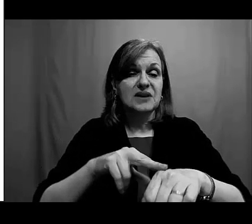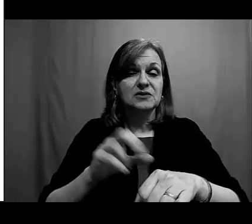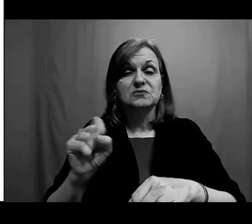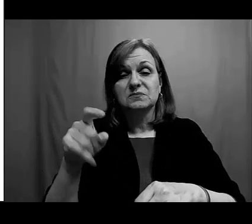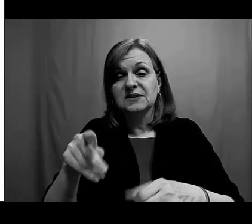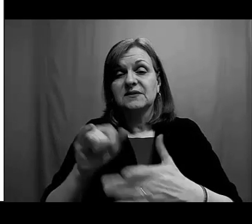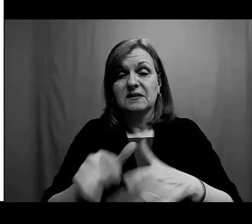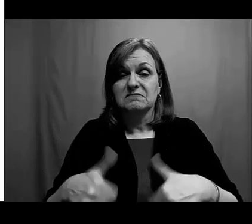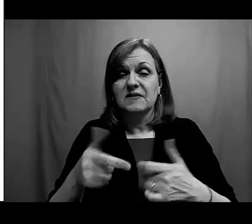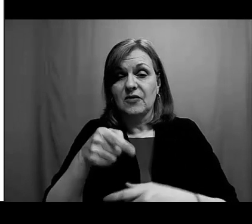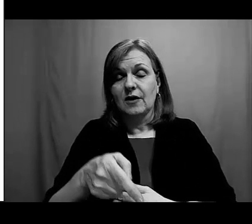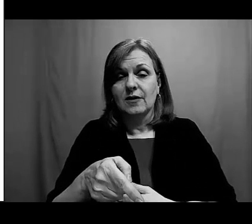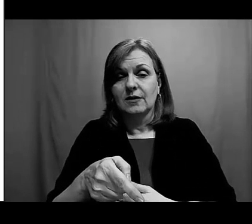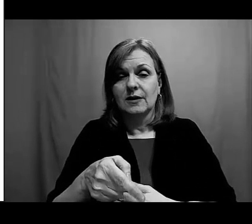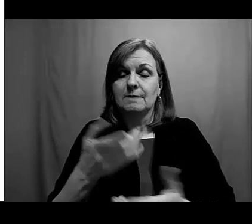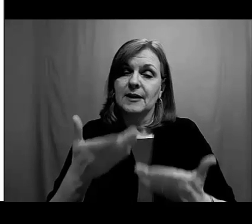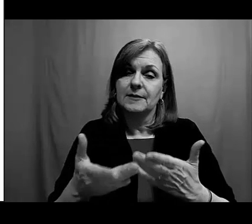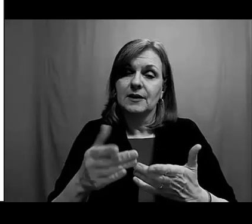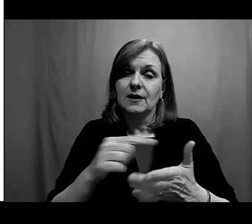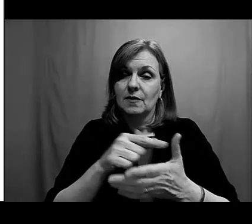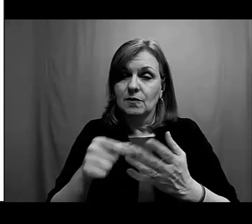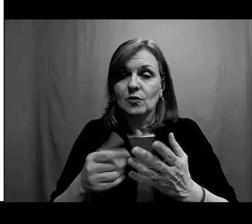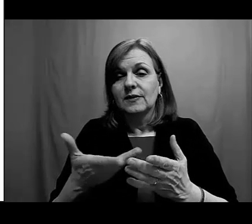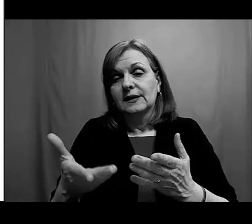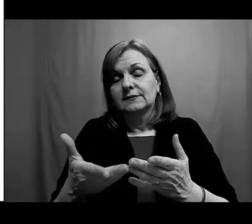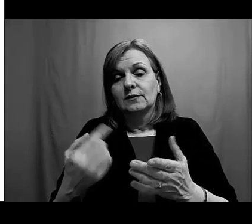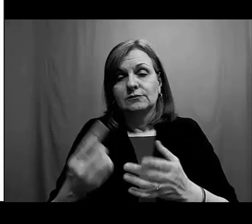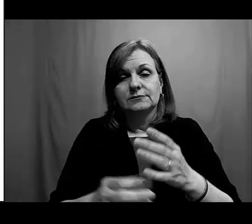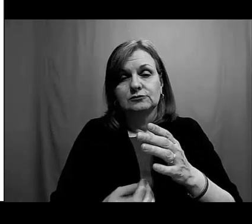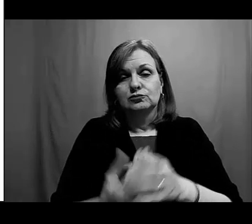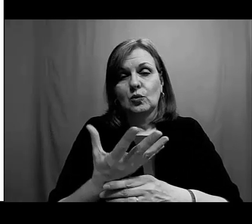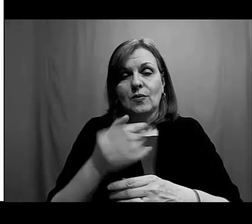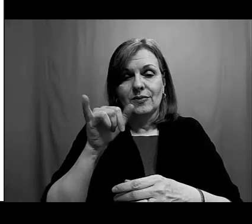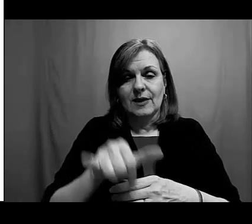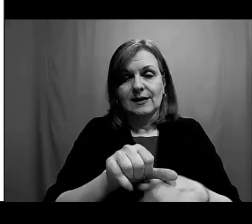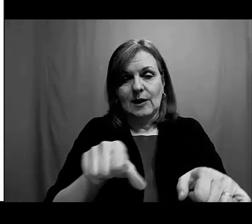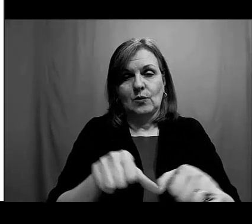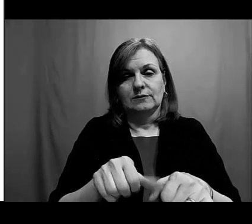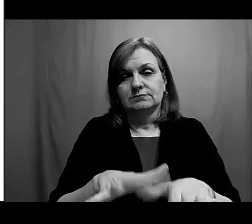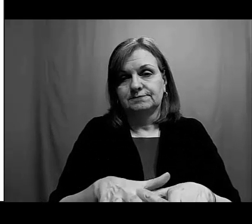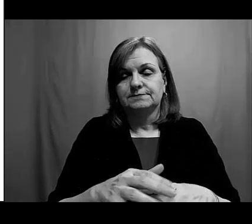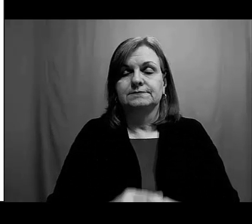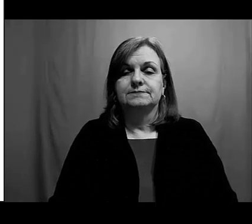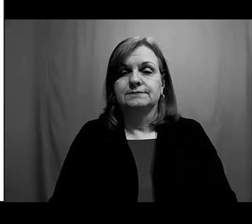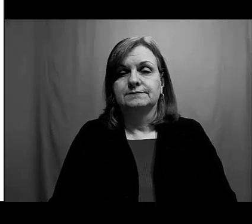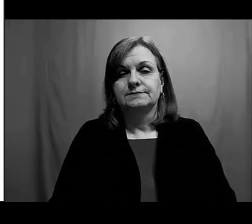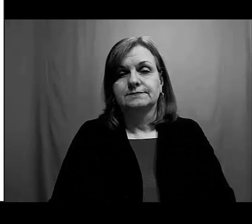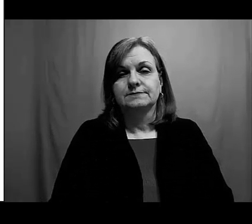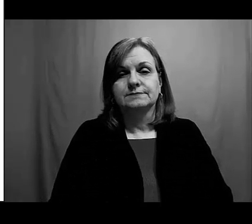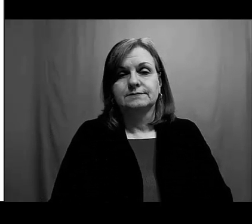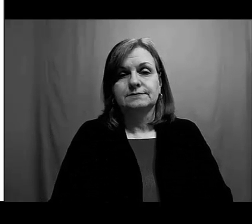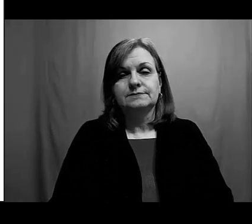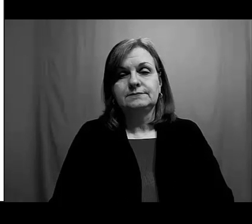to an area and they may only be found in that particular region and so when we look at this